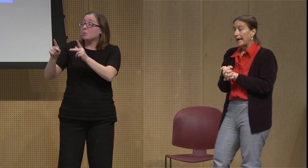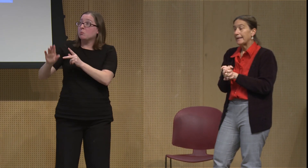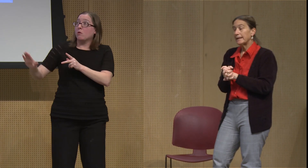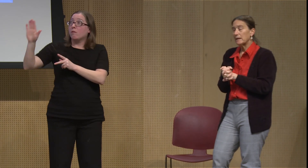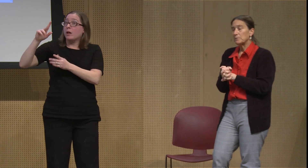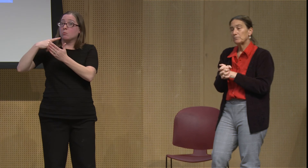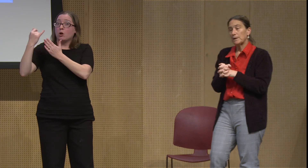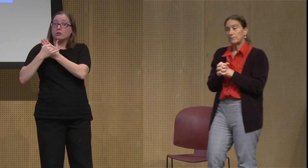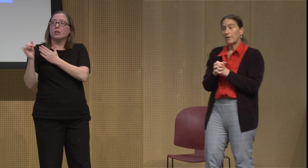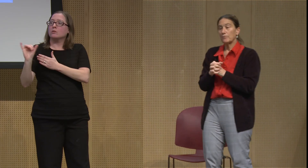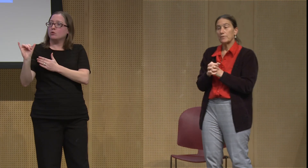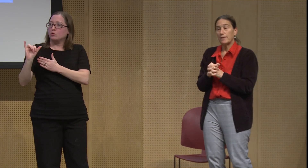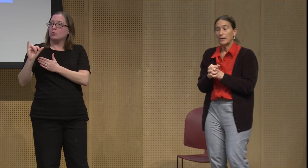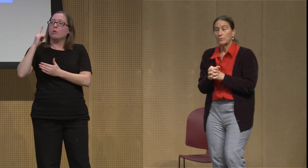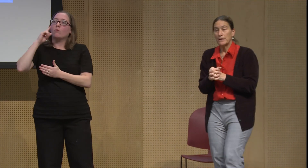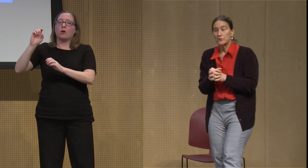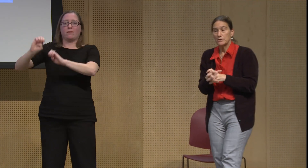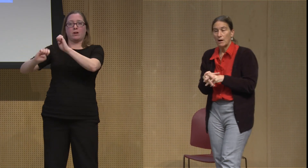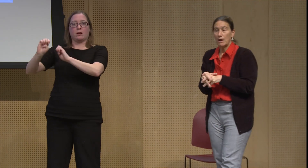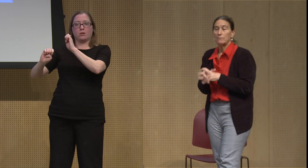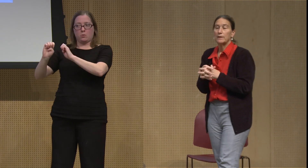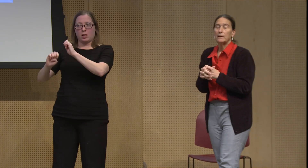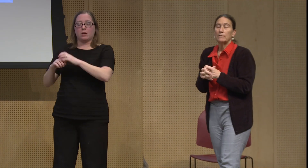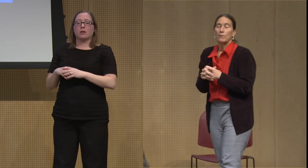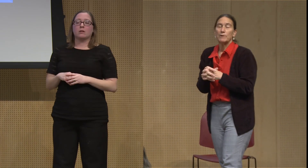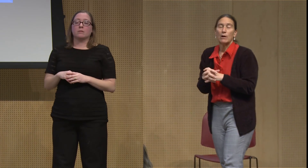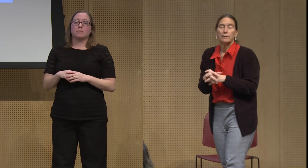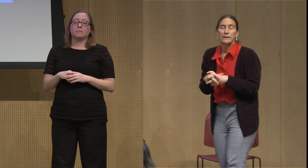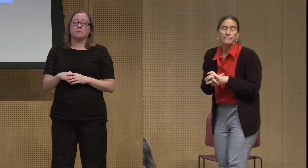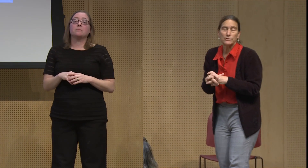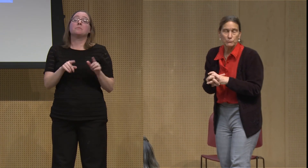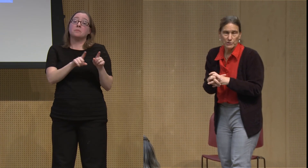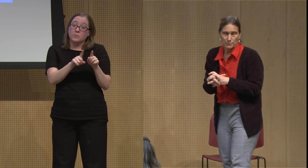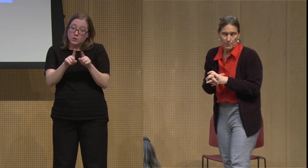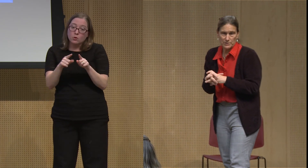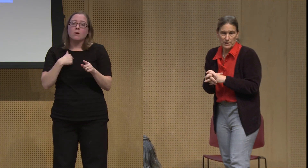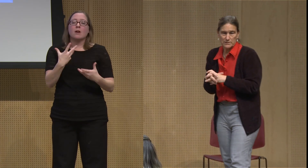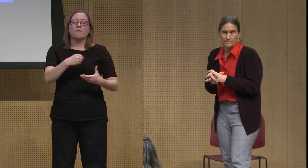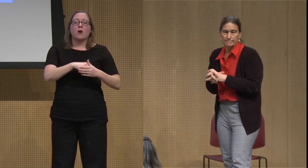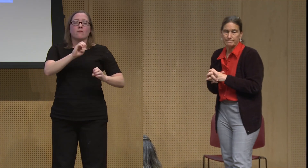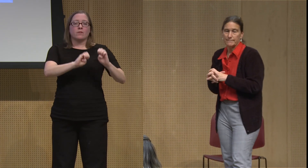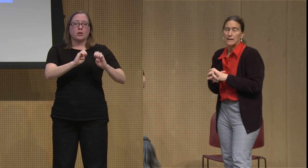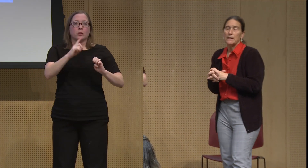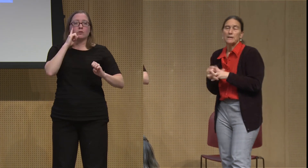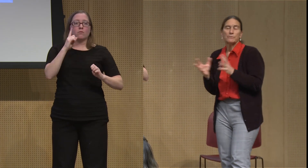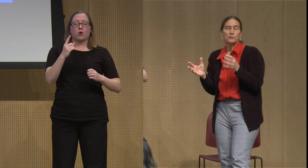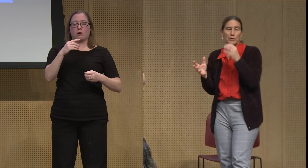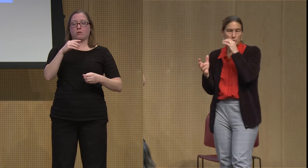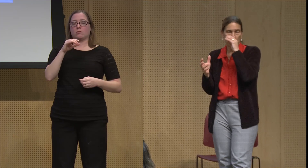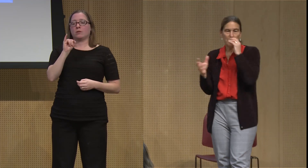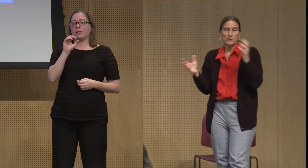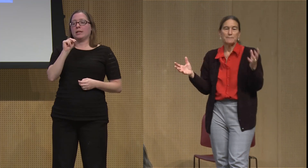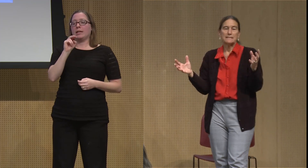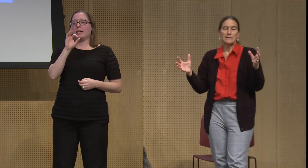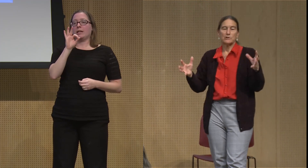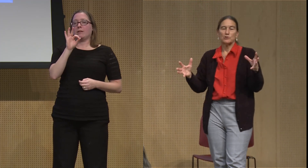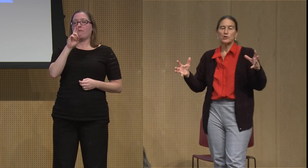AND THEN I'VE BEEN INVOLVED WITH EVALUATION OF WHAT WE CALL INFRASTRUCTURE PROJECTS. INFRASTRUCTURE PROJECTS MEANS THAT THEY'RE CH--